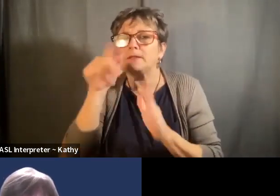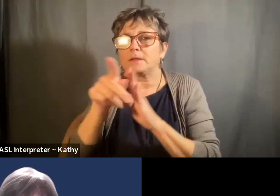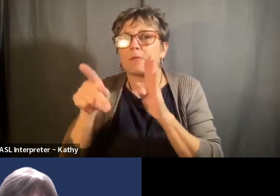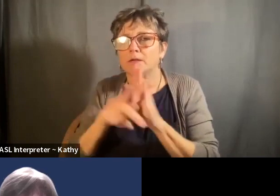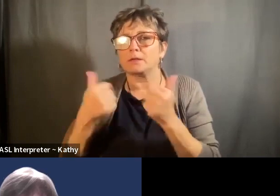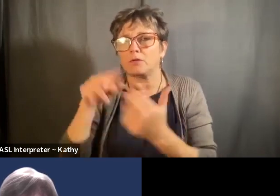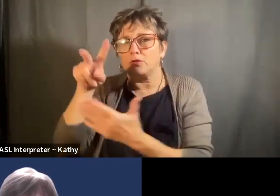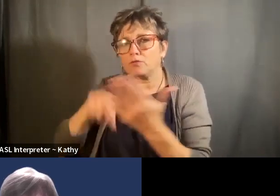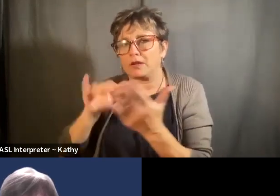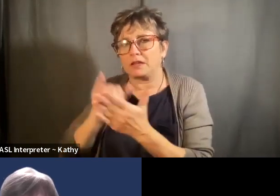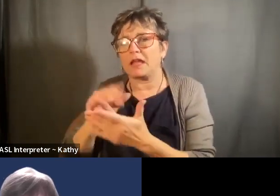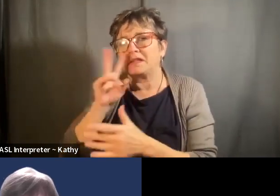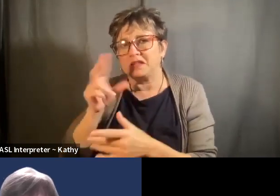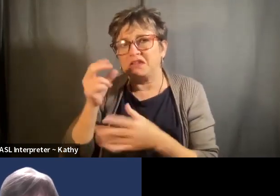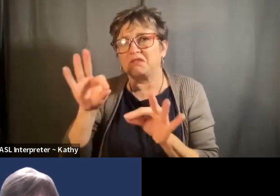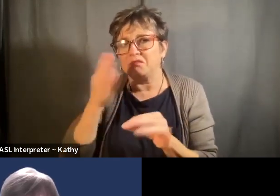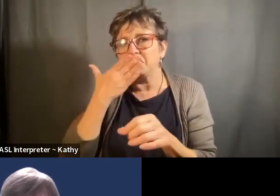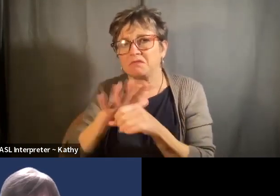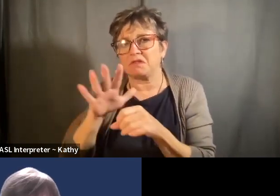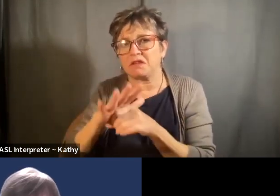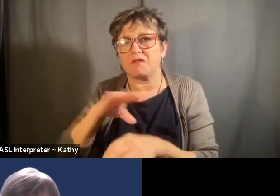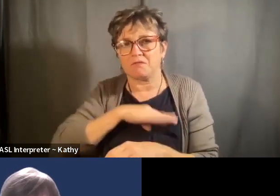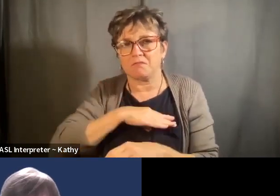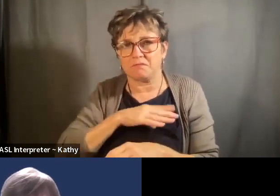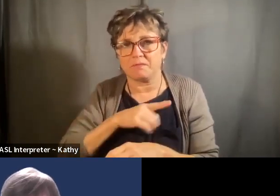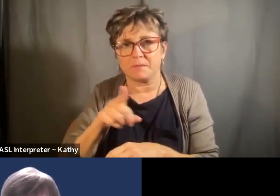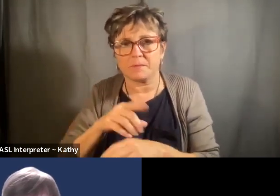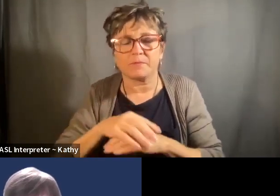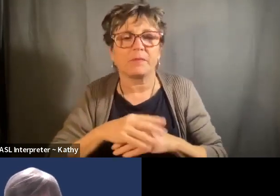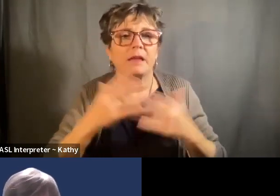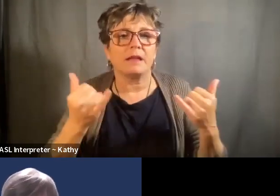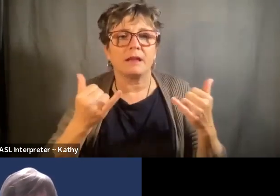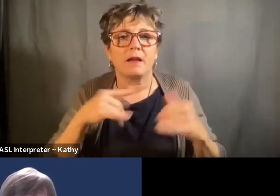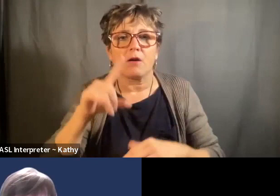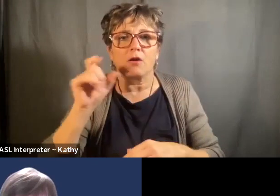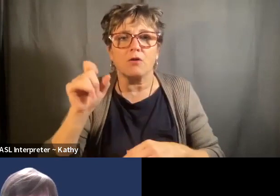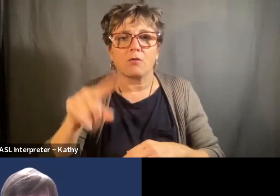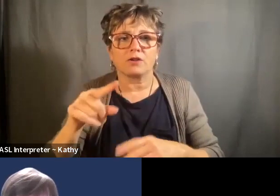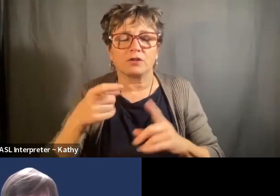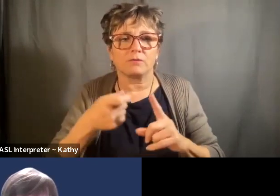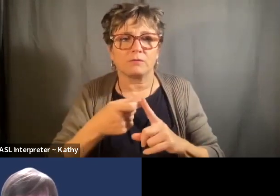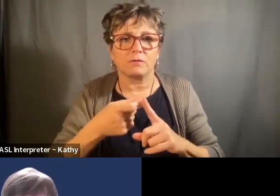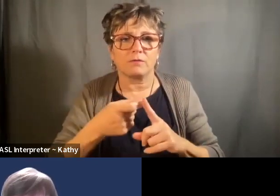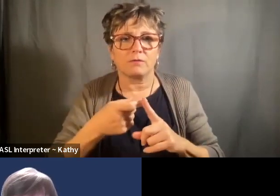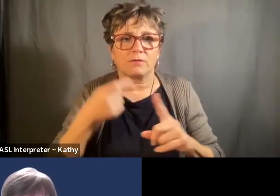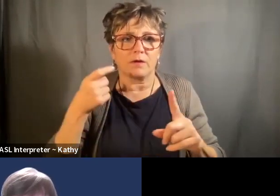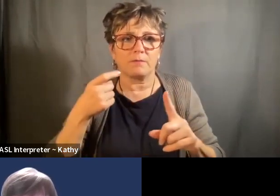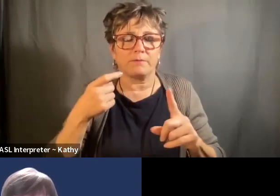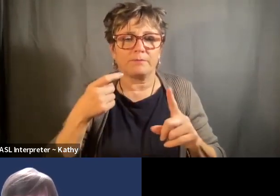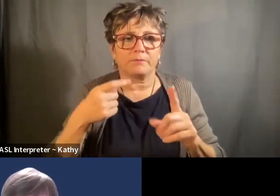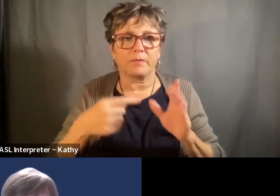Krista: Thank you. We have a question from a representative, a representative in Jordan.